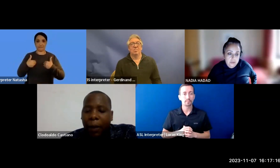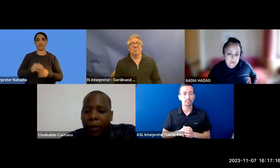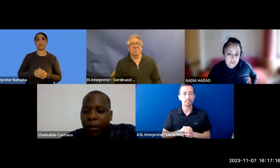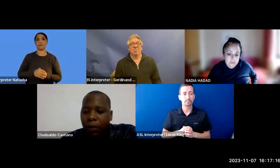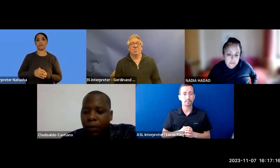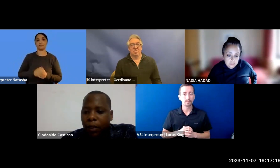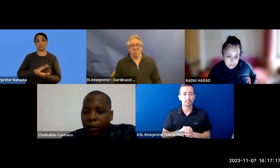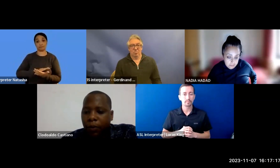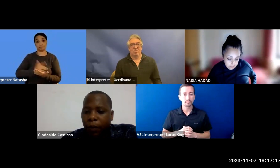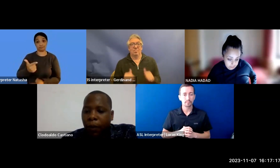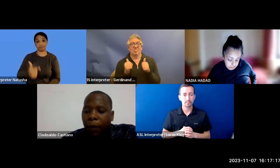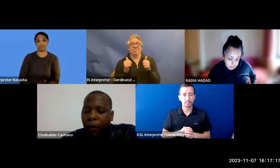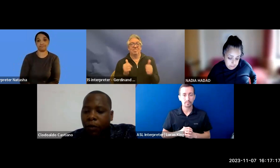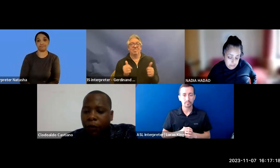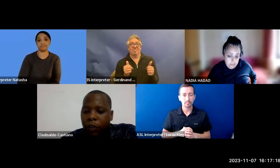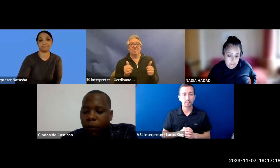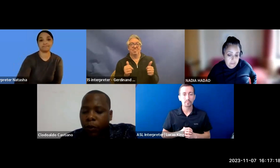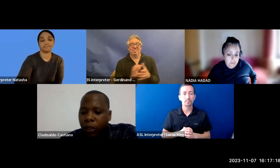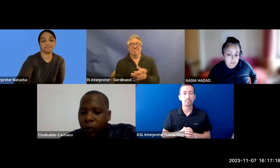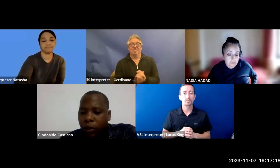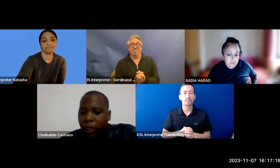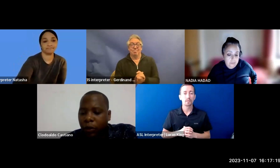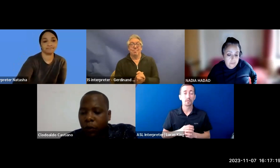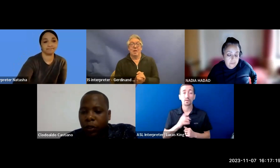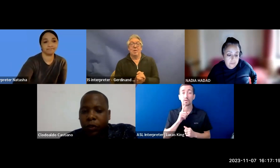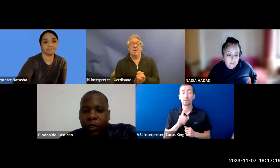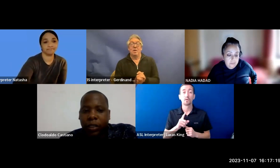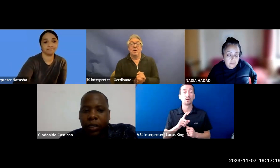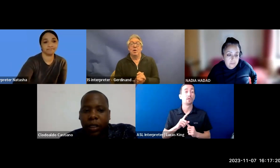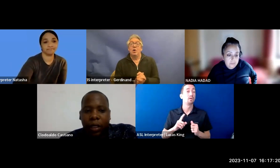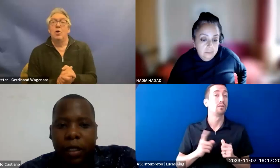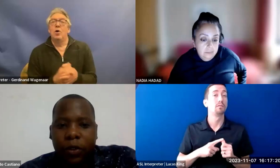The first point that I would like to address here